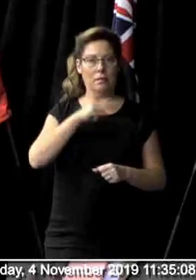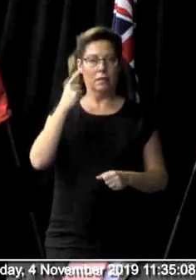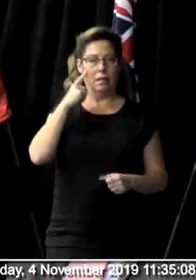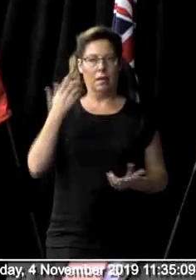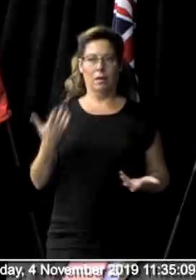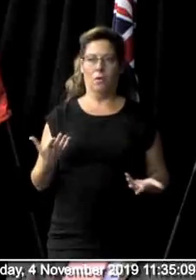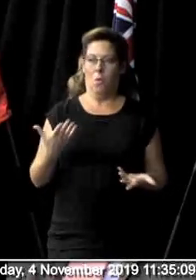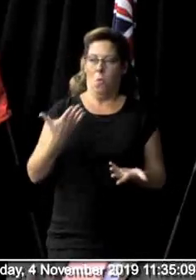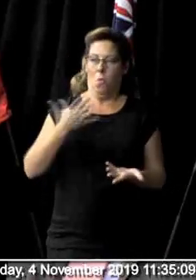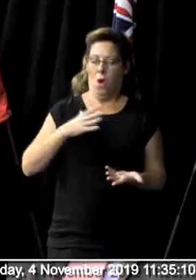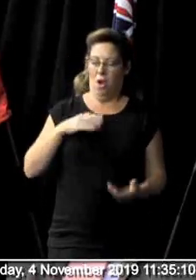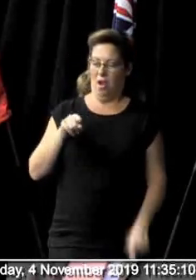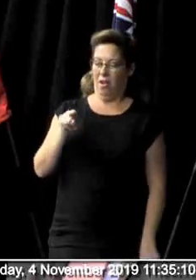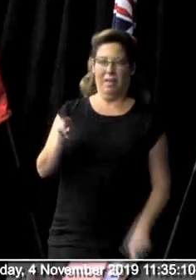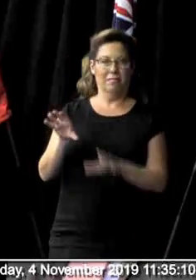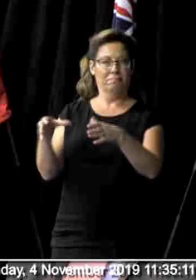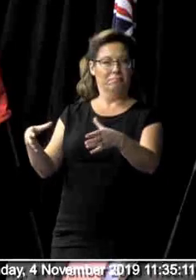for a person with a disability even matter?